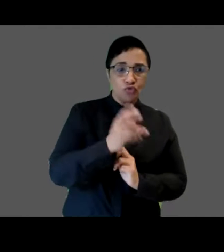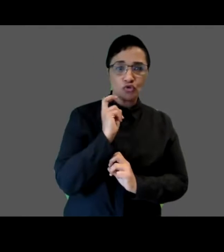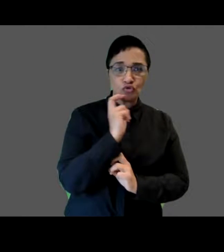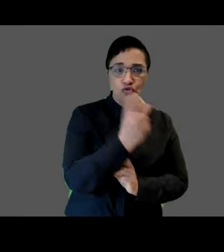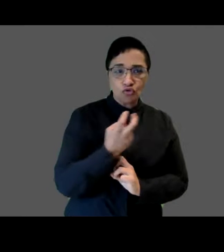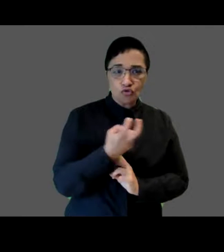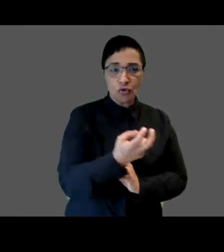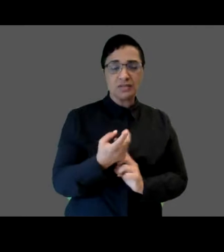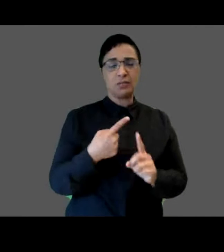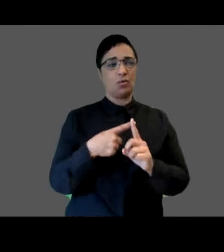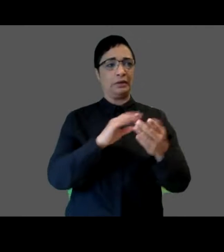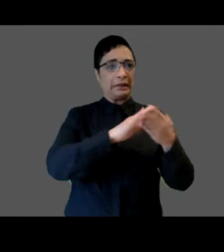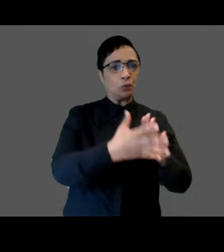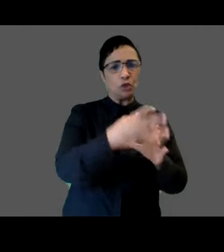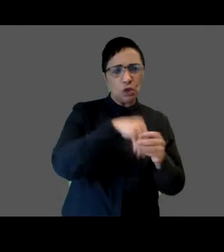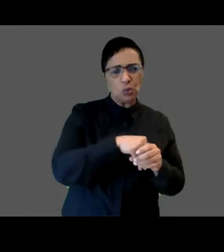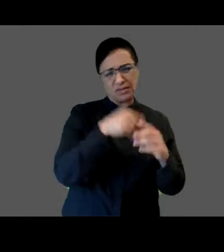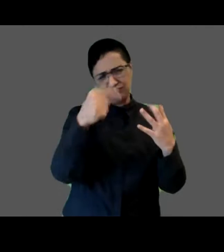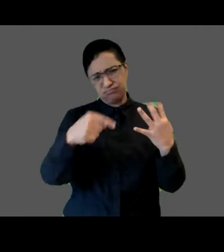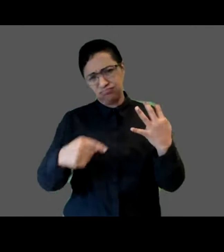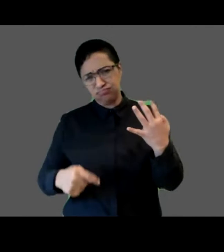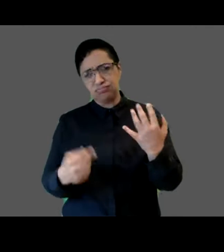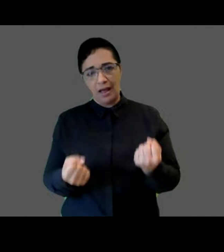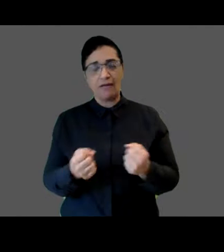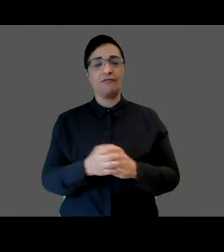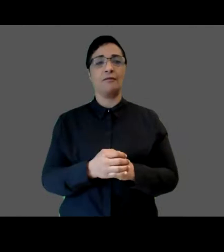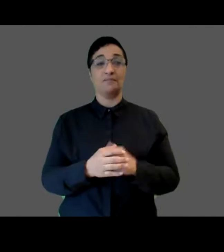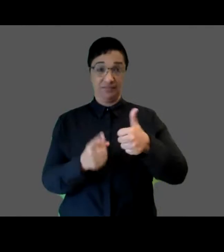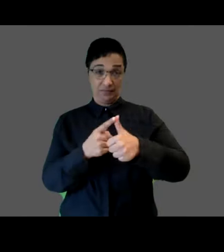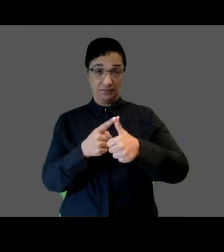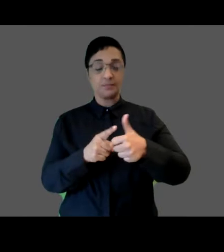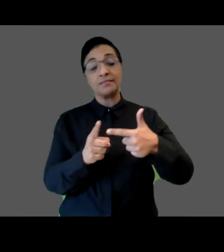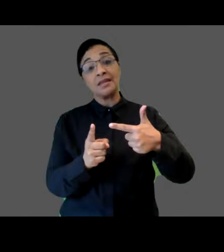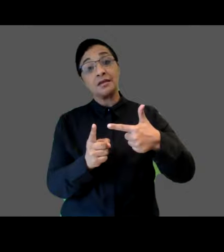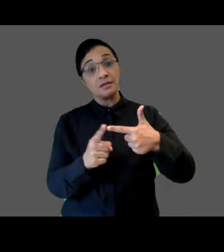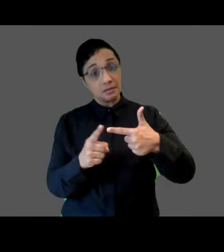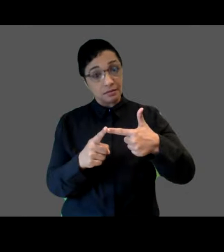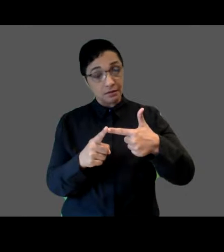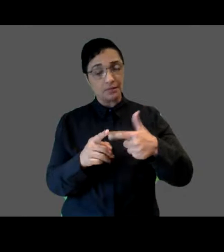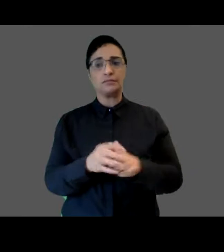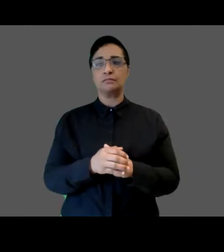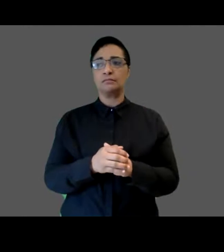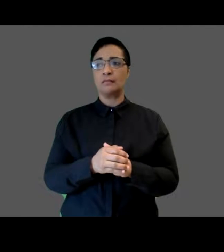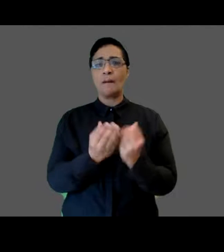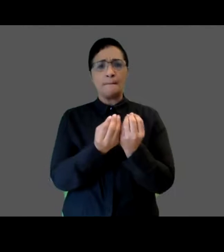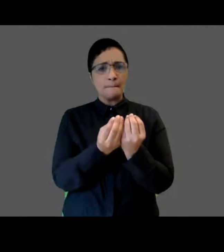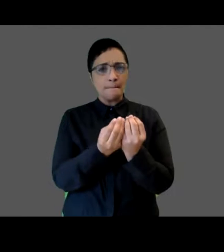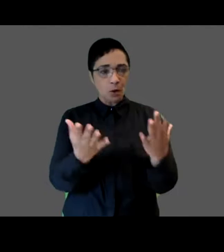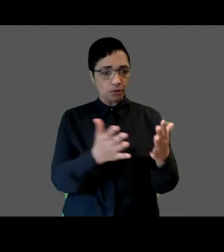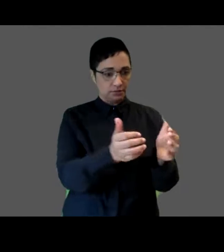Number two, that clearly, more and more stakeholders understand the need of engaging organizations